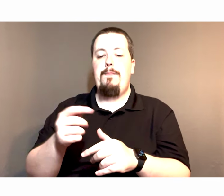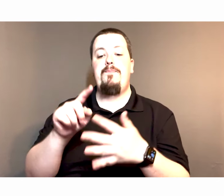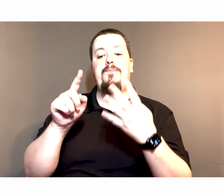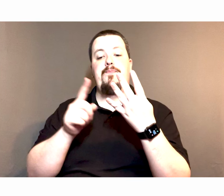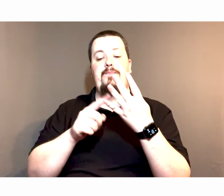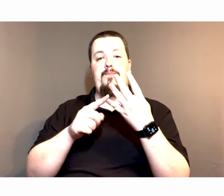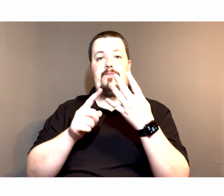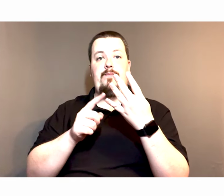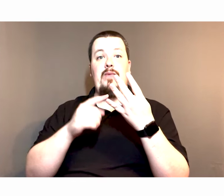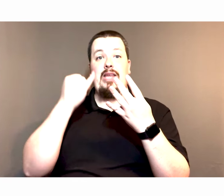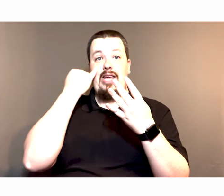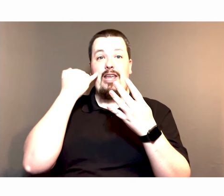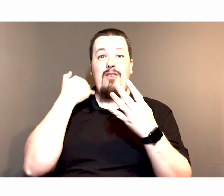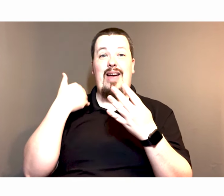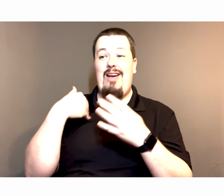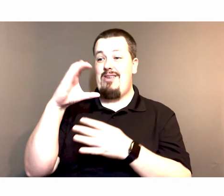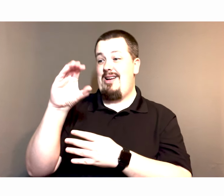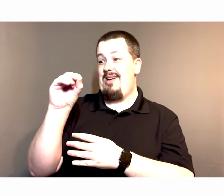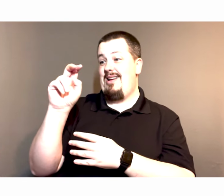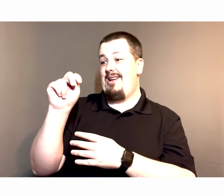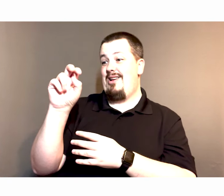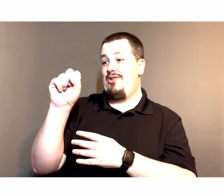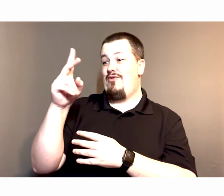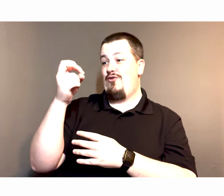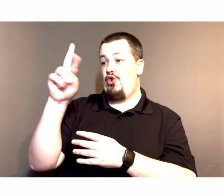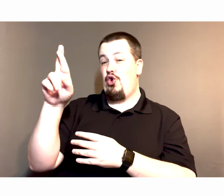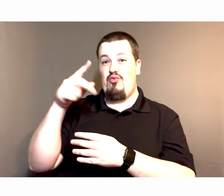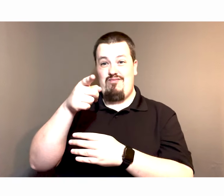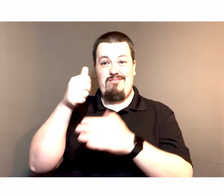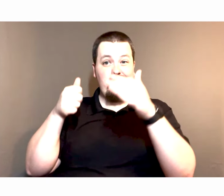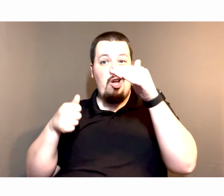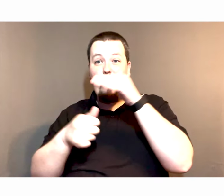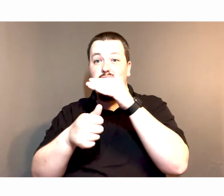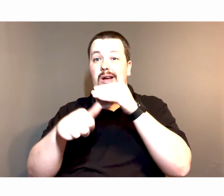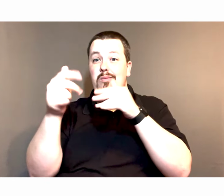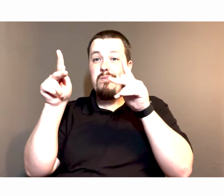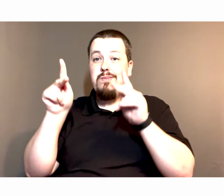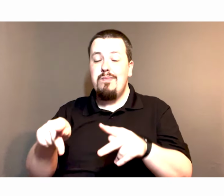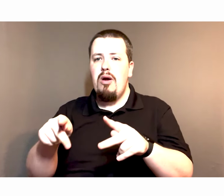Fourth, if you have a conservator you are allowed to vote unless a court judge has specifically